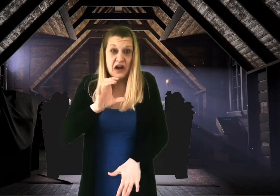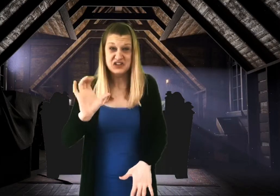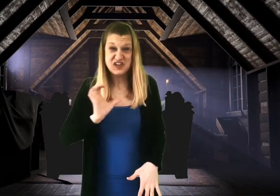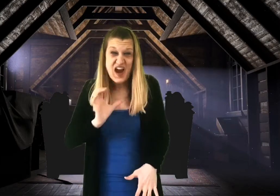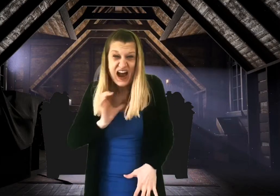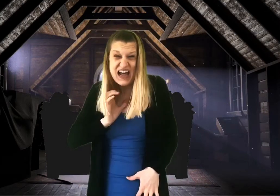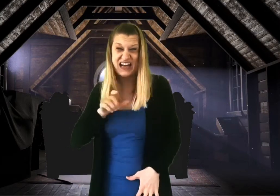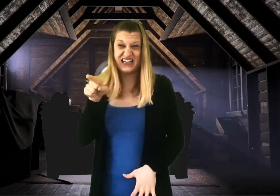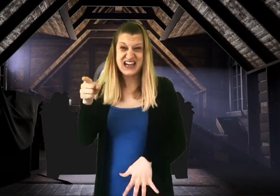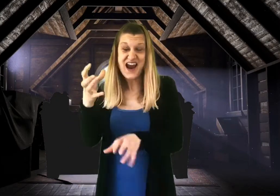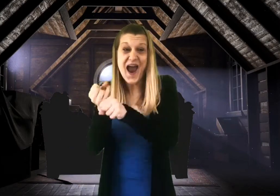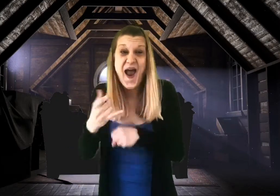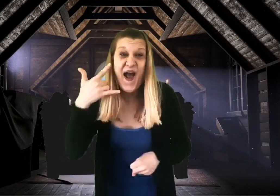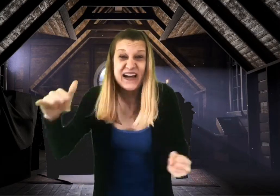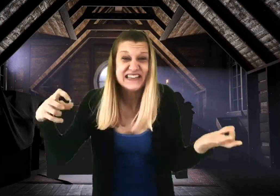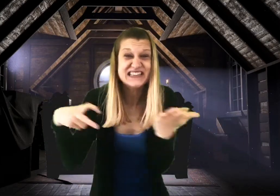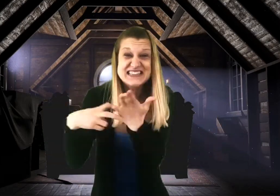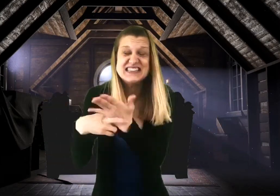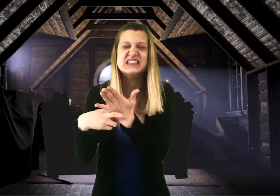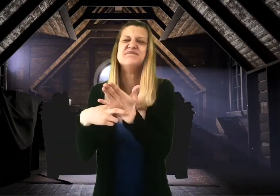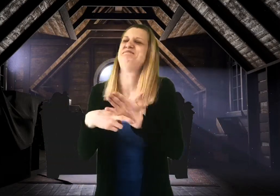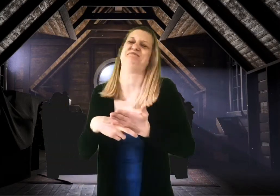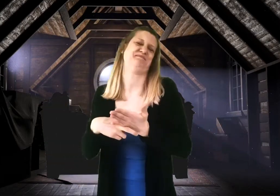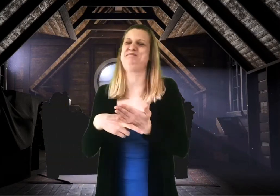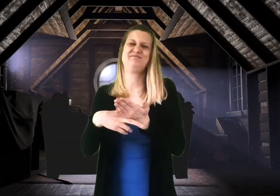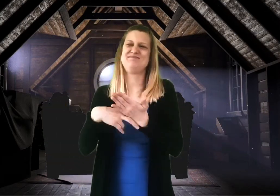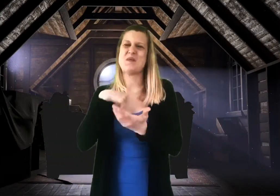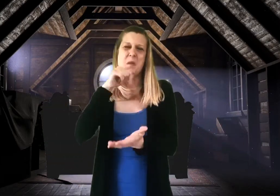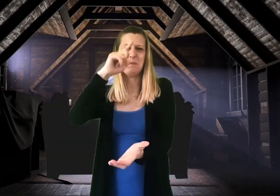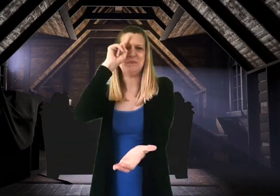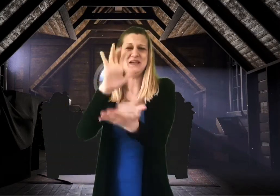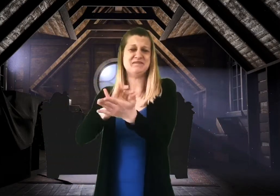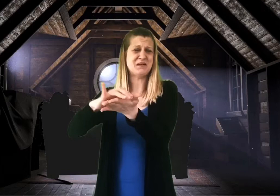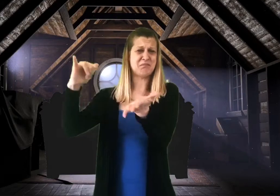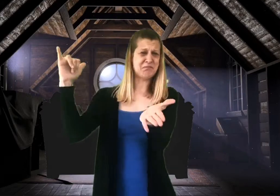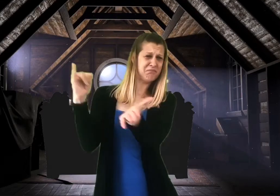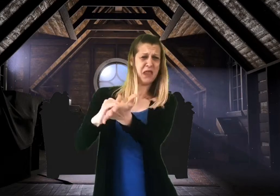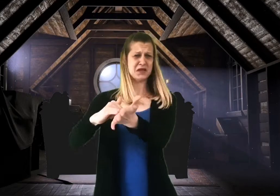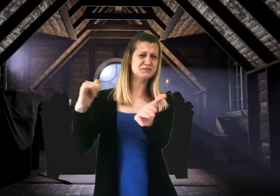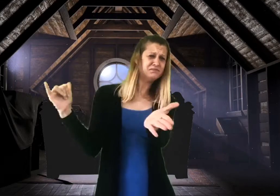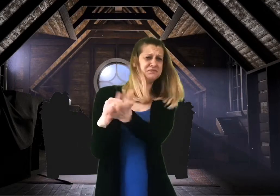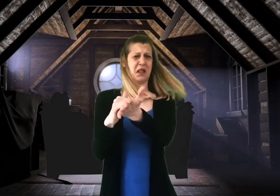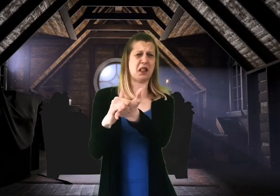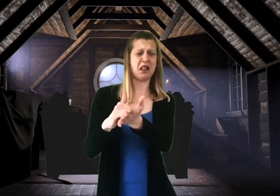He responded, "Charlie has it? I don’t believe it. It’s not possible."